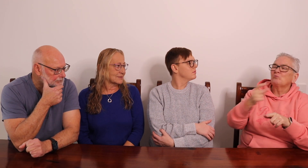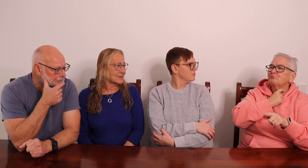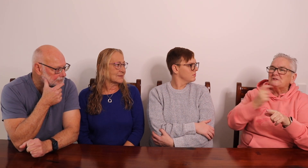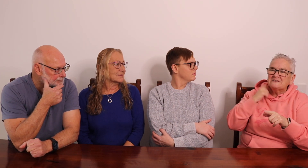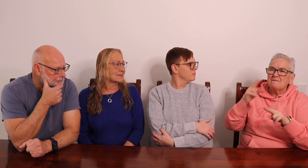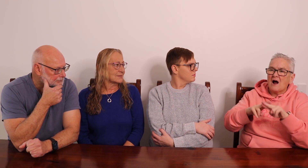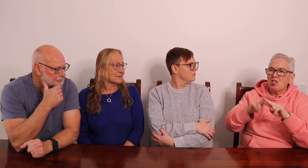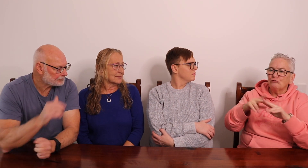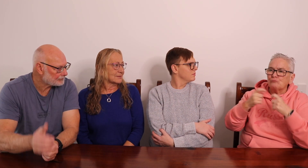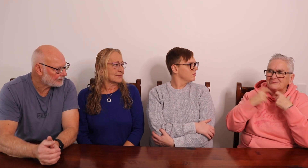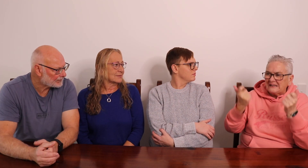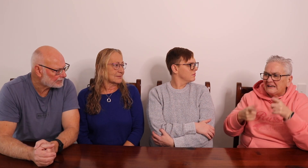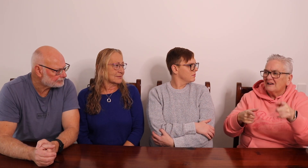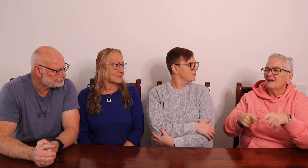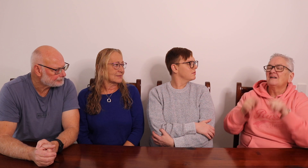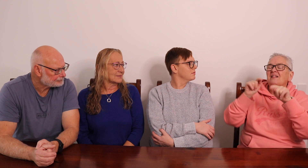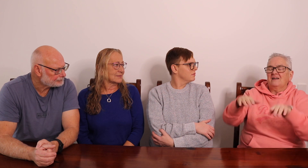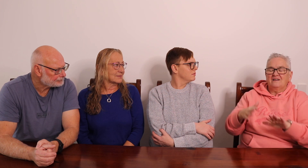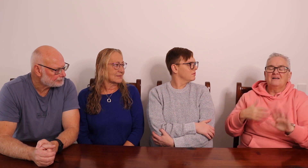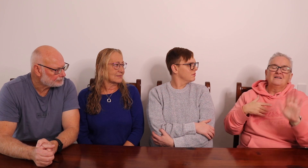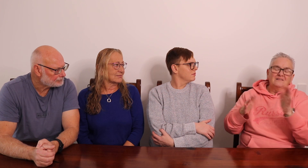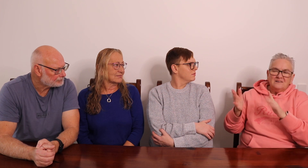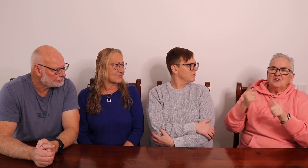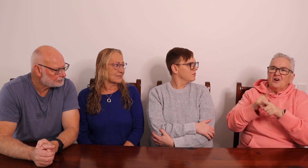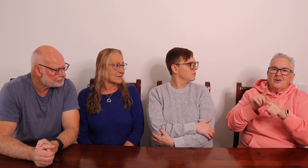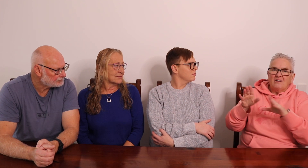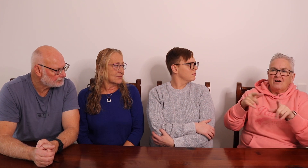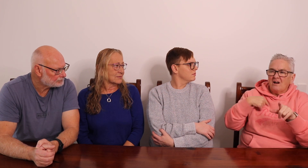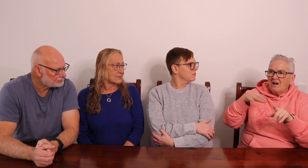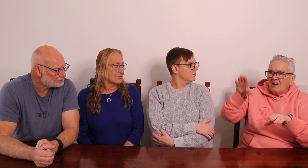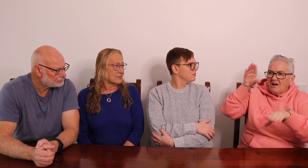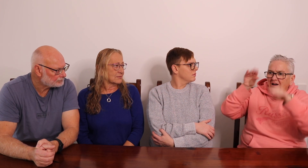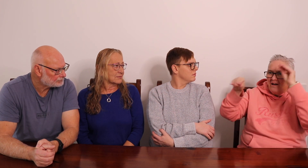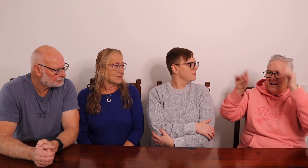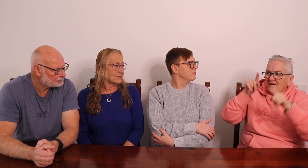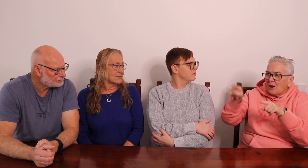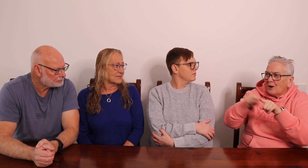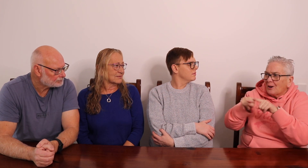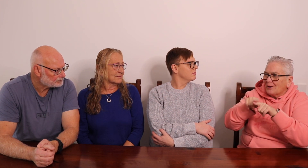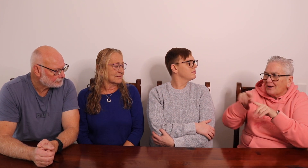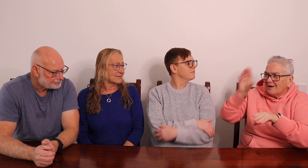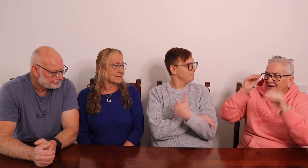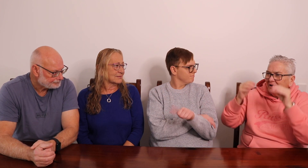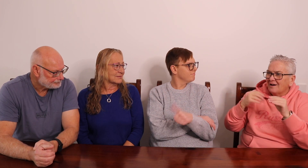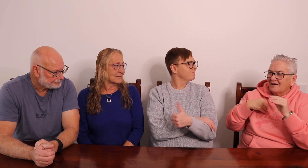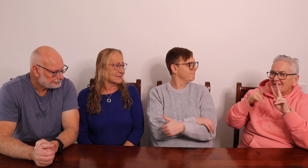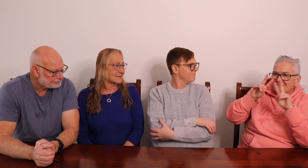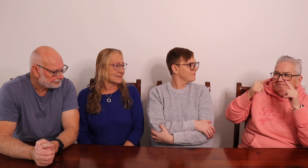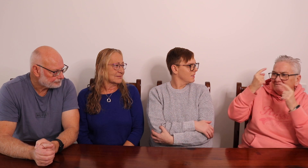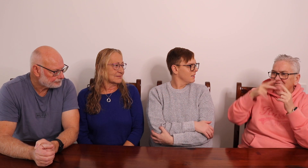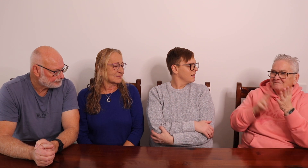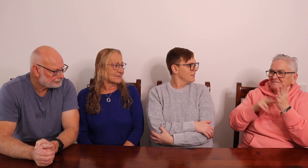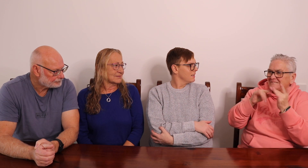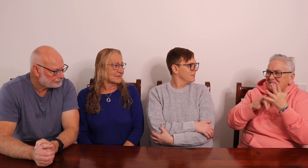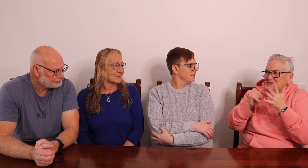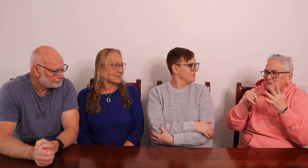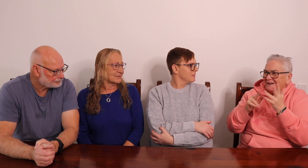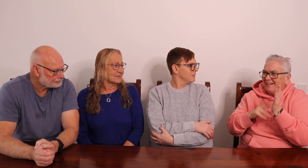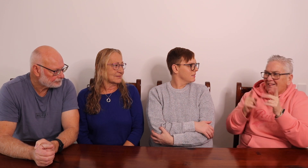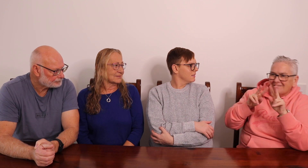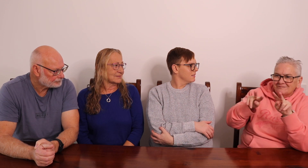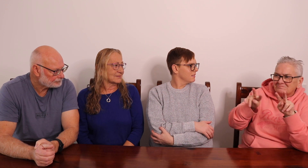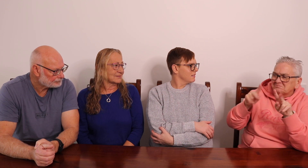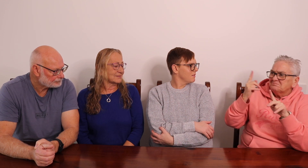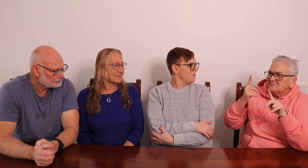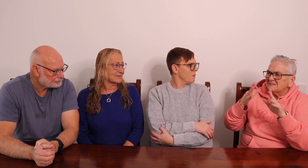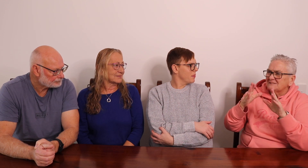I learned from Father (priest) sign language and the visual of the language.